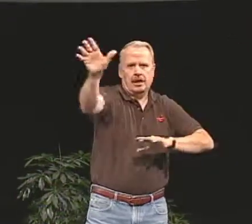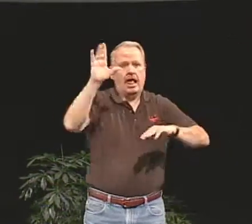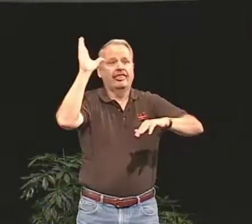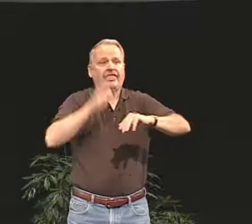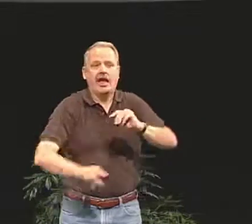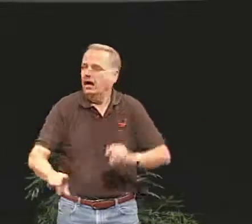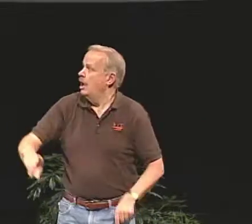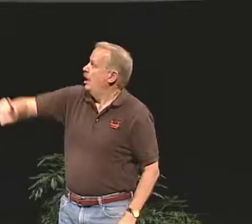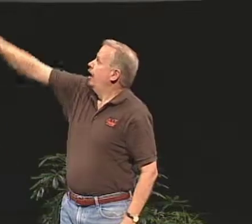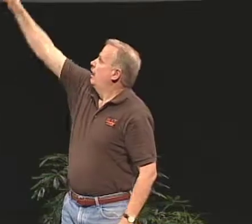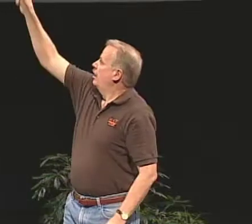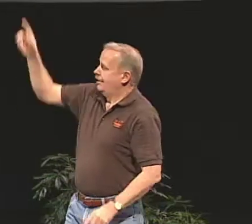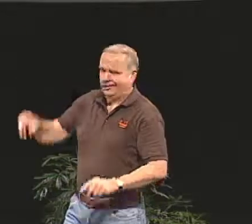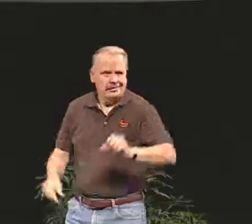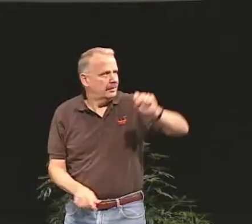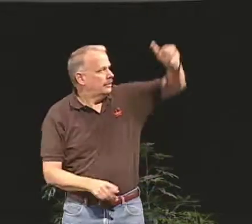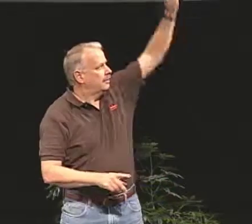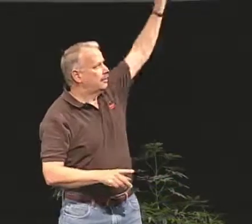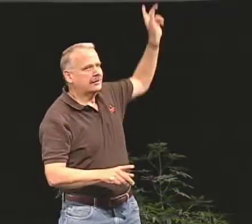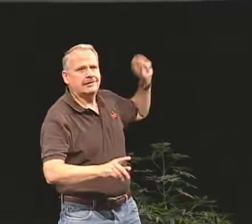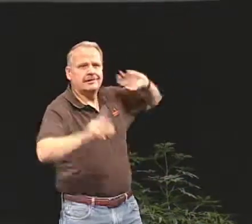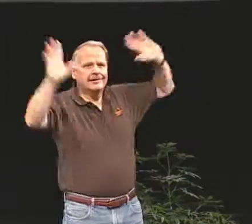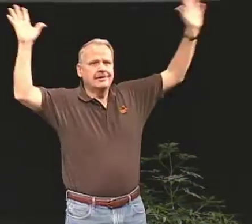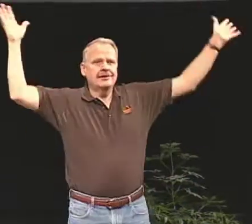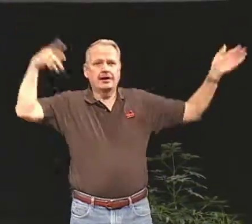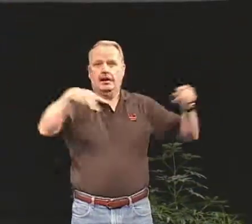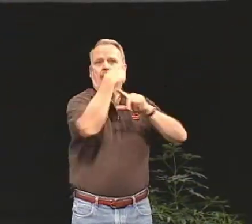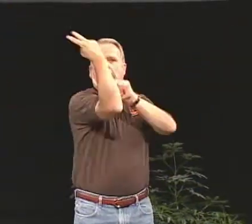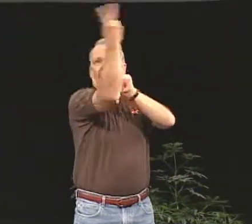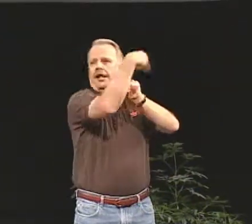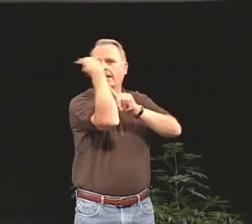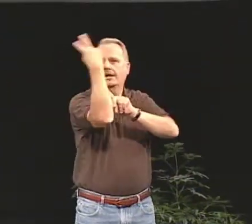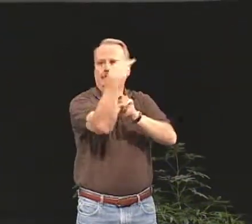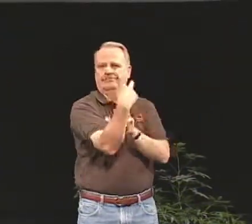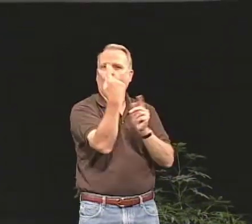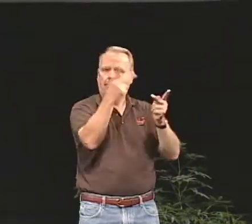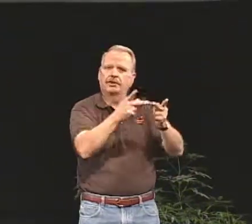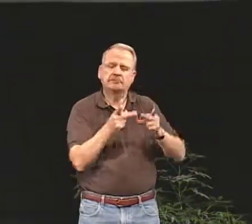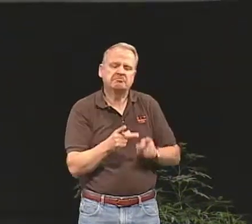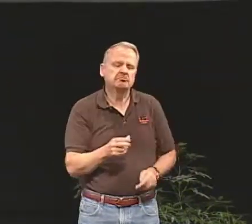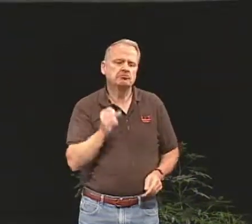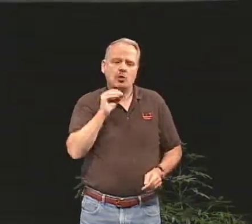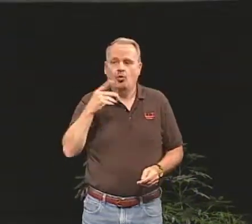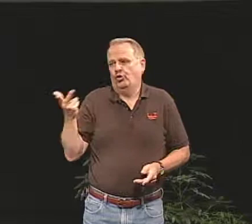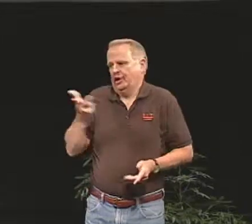but we see so many promising results, and we think that we can change the technology